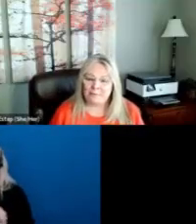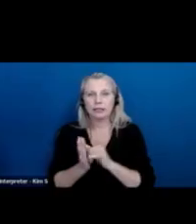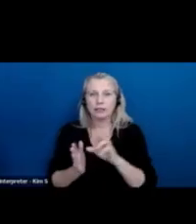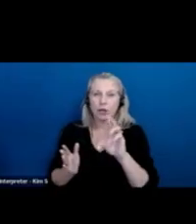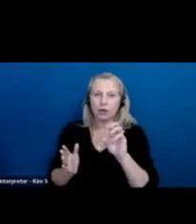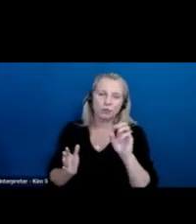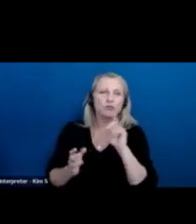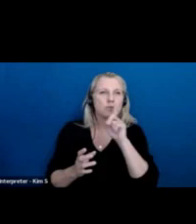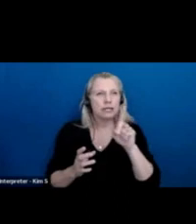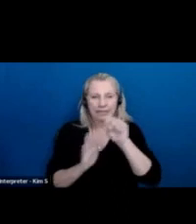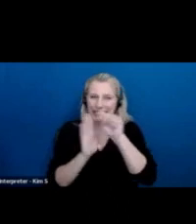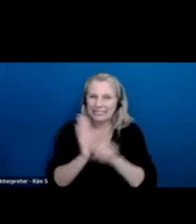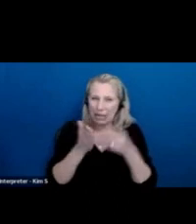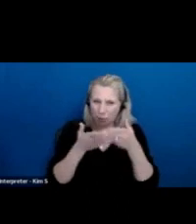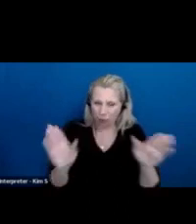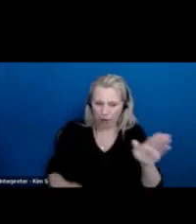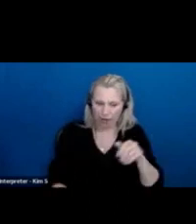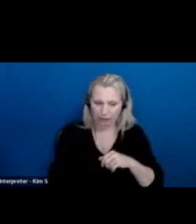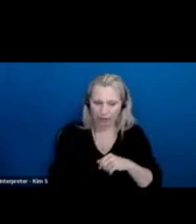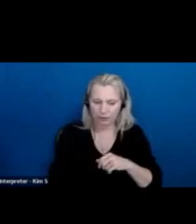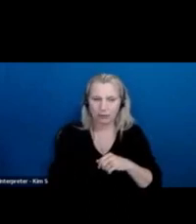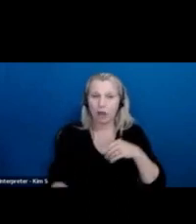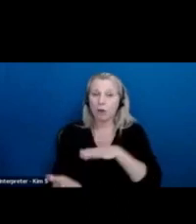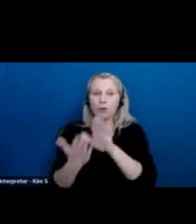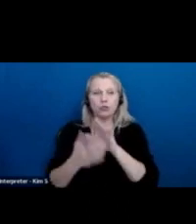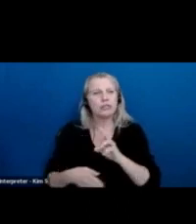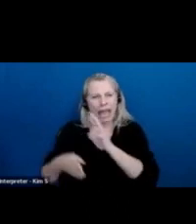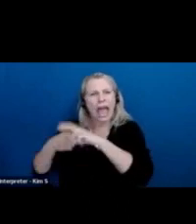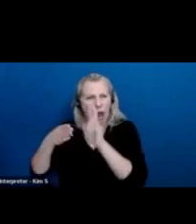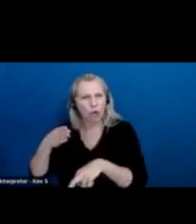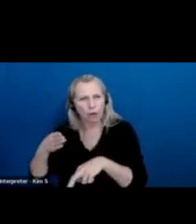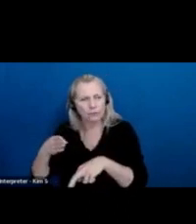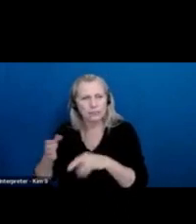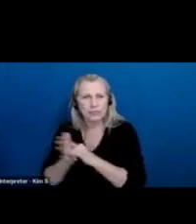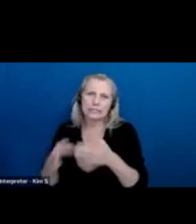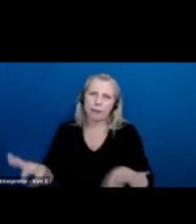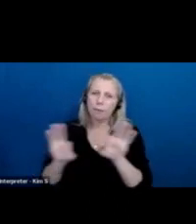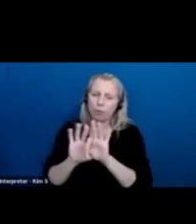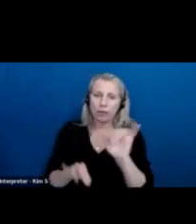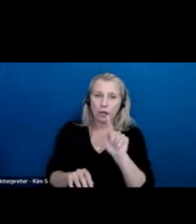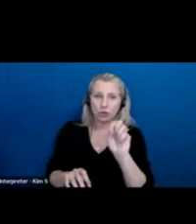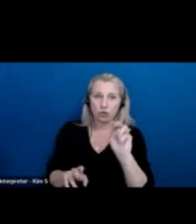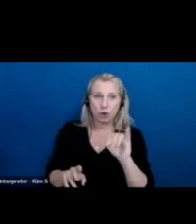approach around wraparound, outcomes are important. And as Toni mentioned earlier,